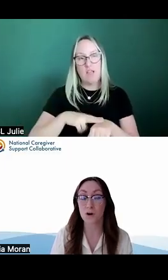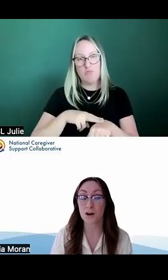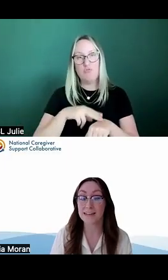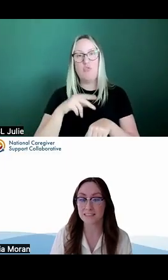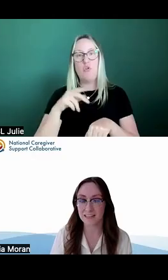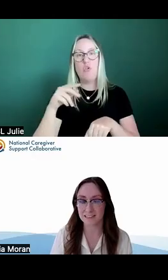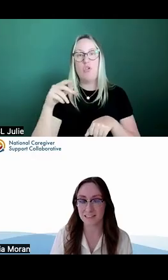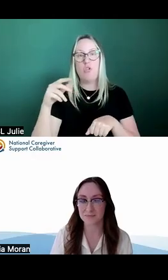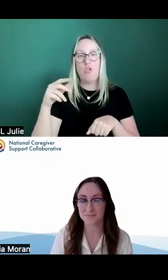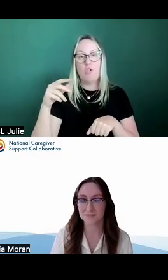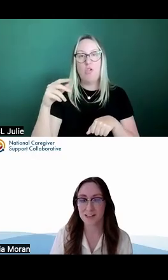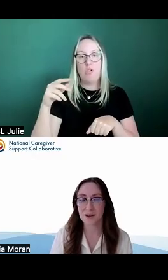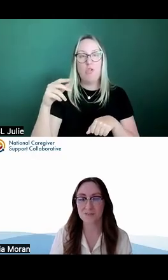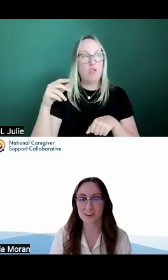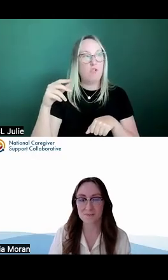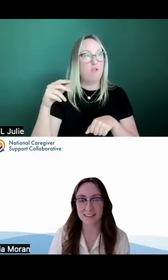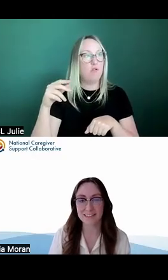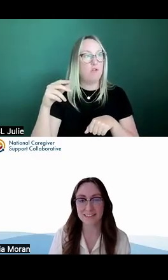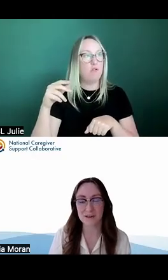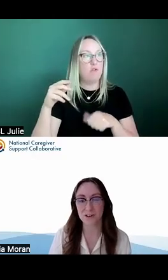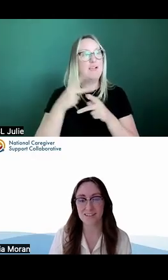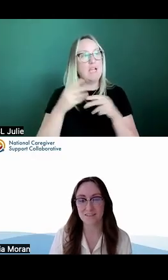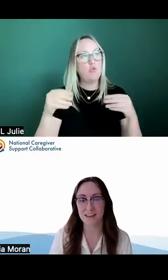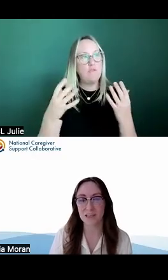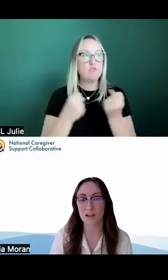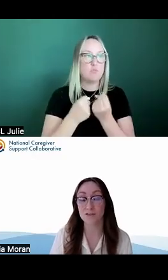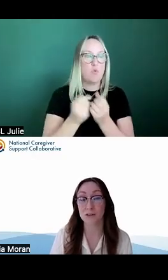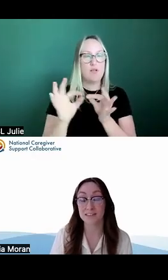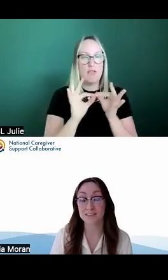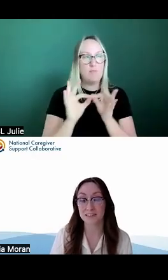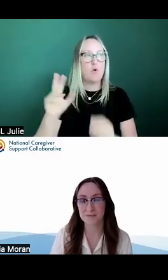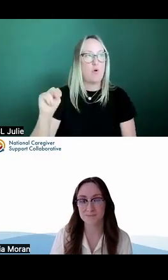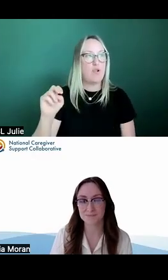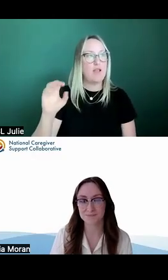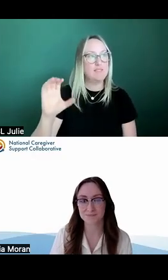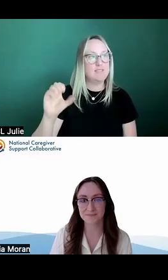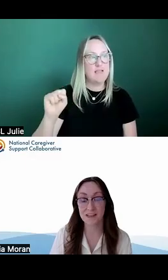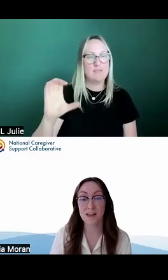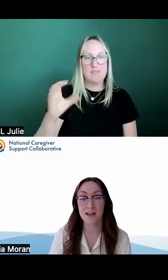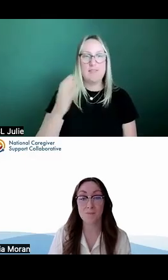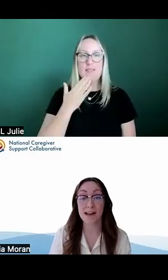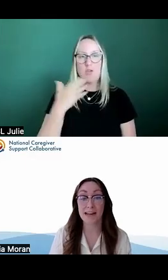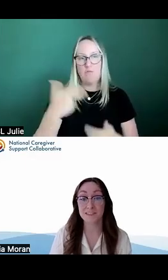or NCSC. We are very pleased and appreciative that you all have joined us today. My name is